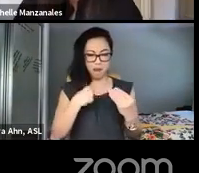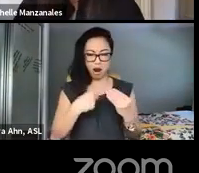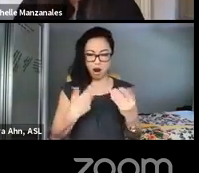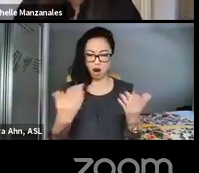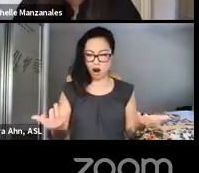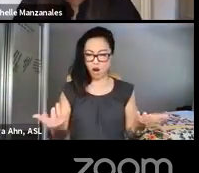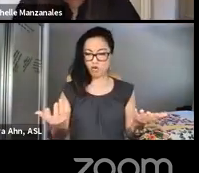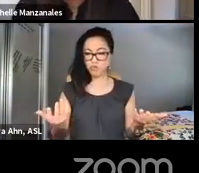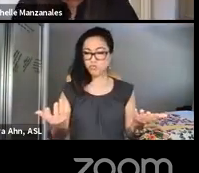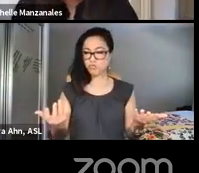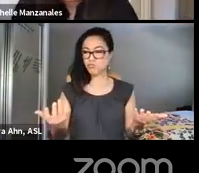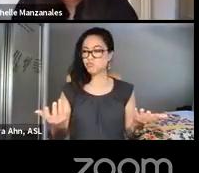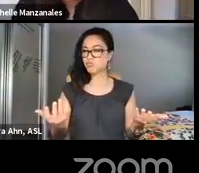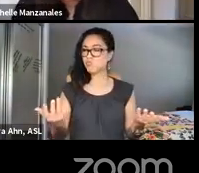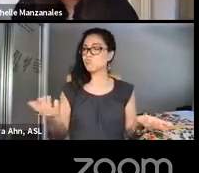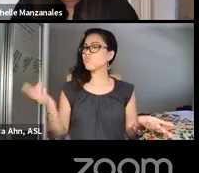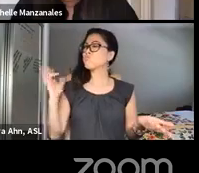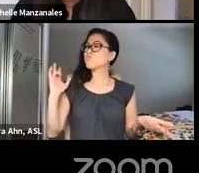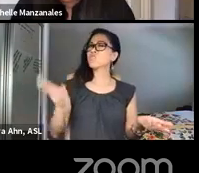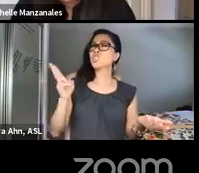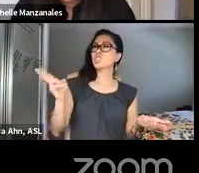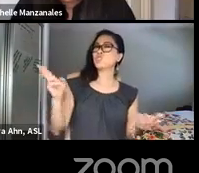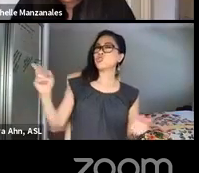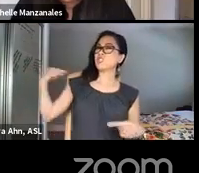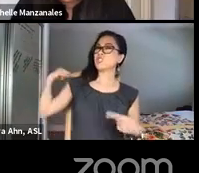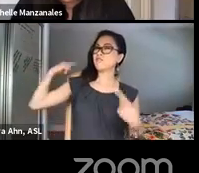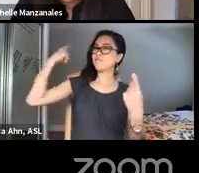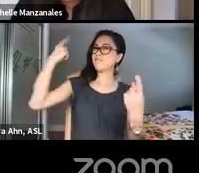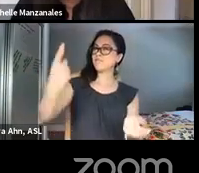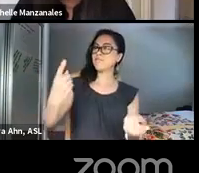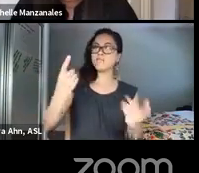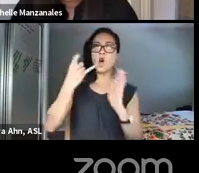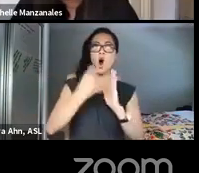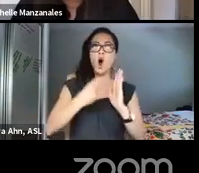Well, one of the things that I heard, as all of you were talking about what you have been